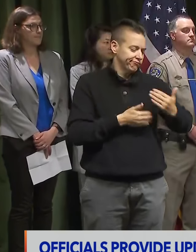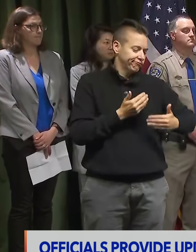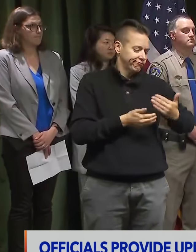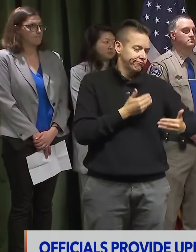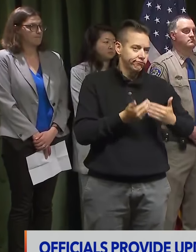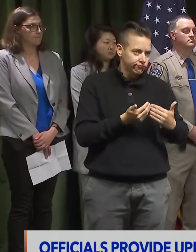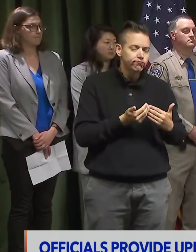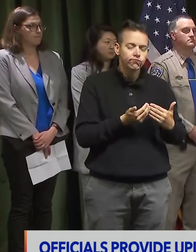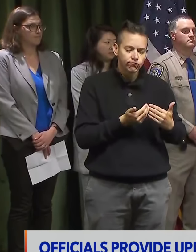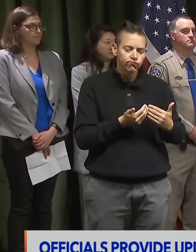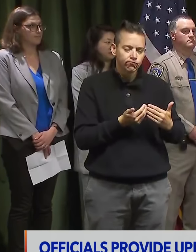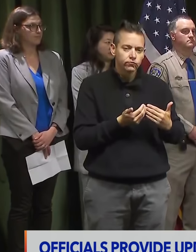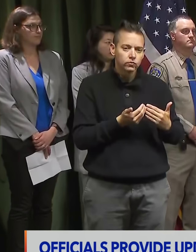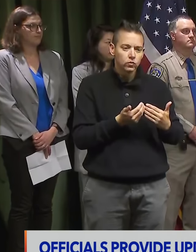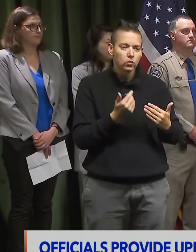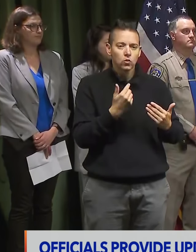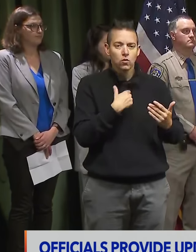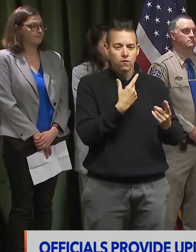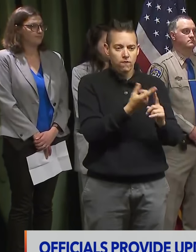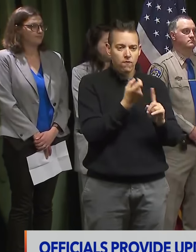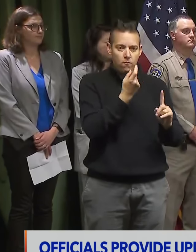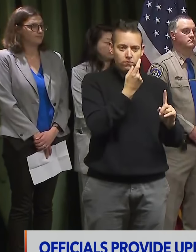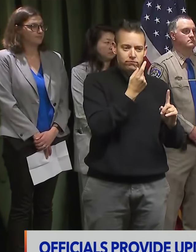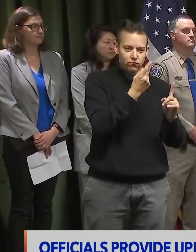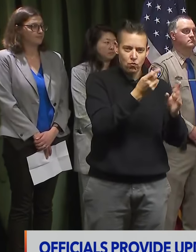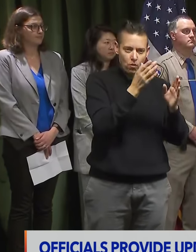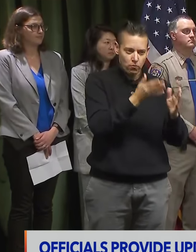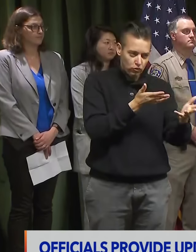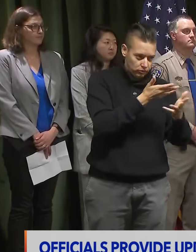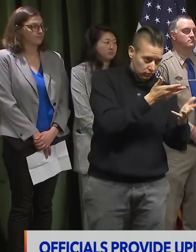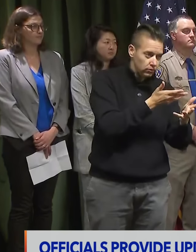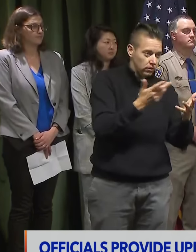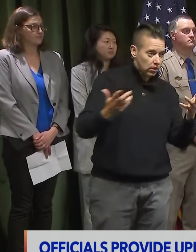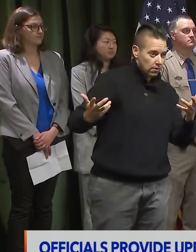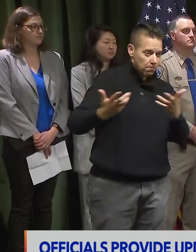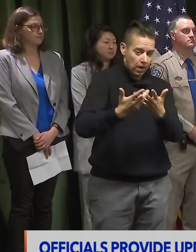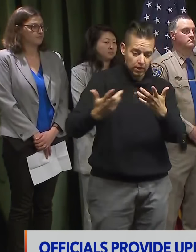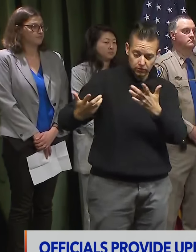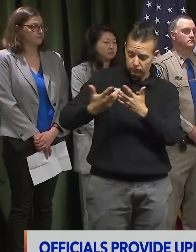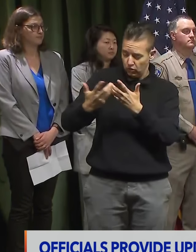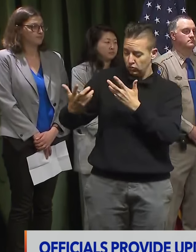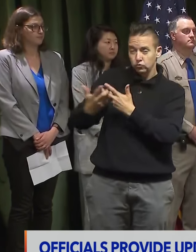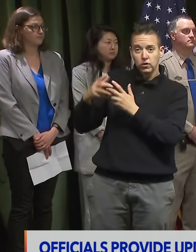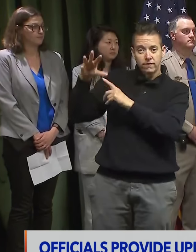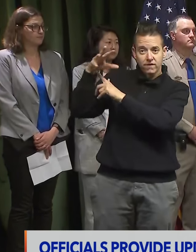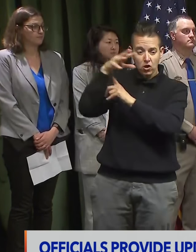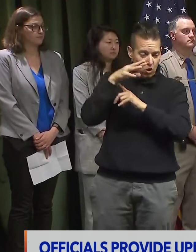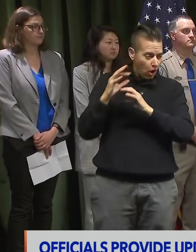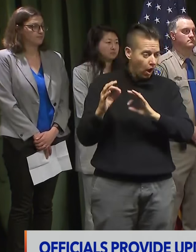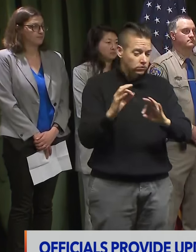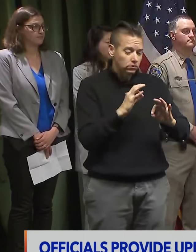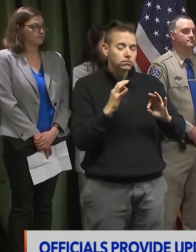THAT SHOOTING. ALL EXCELLENT QUESTIONS AND THOSE ARE ALL DETAILS THAT WERE STILL. IN THE PROCESS OF MAKING SURE THAT WE'RE GETTING THEM